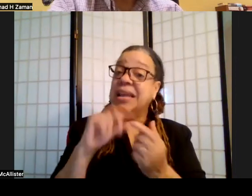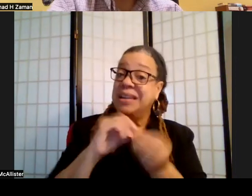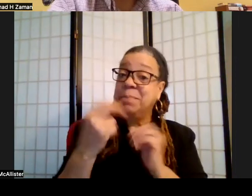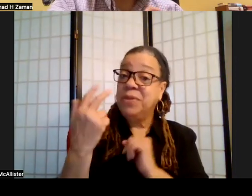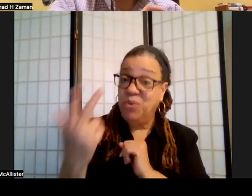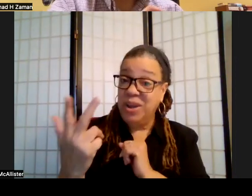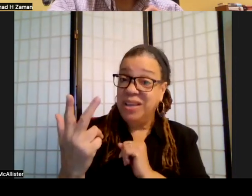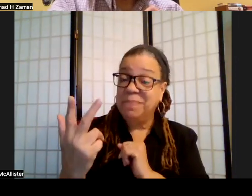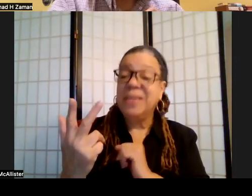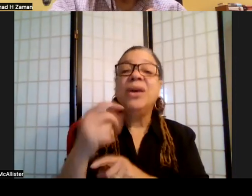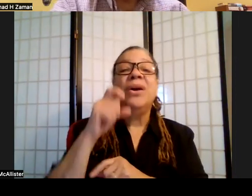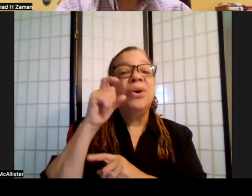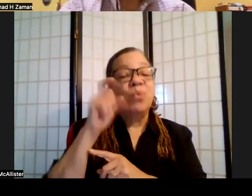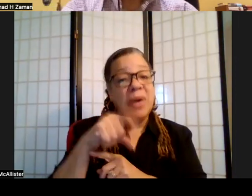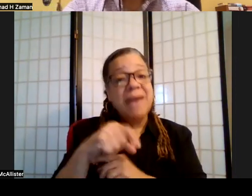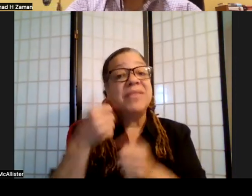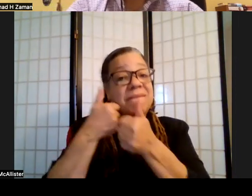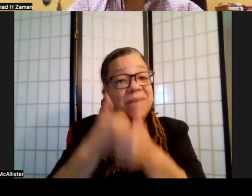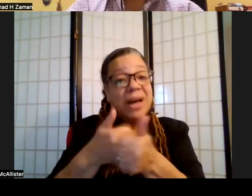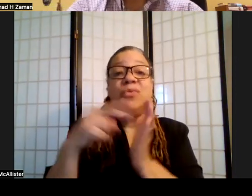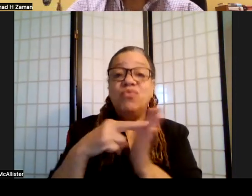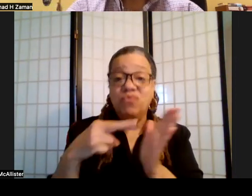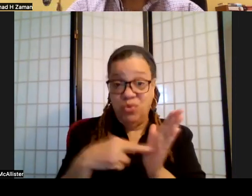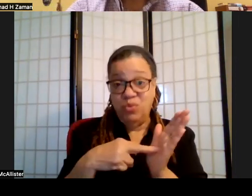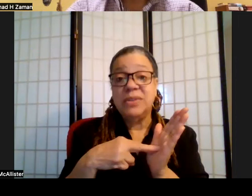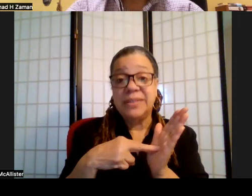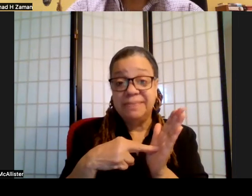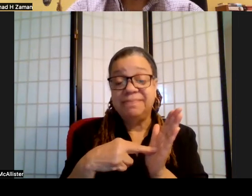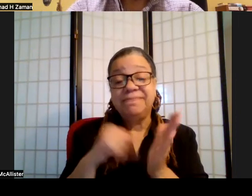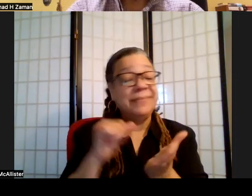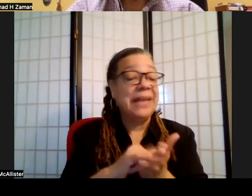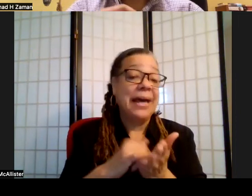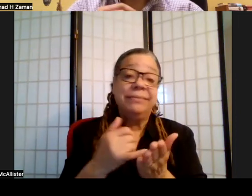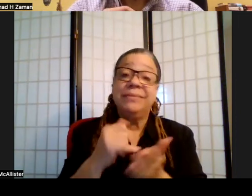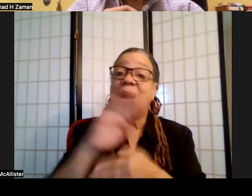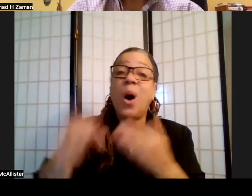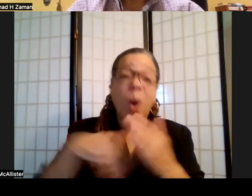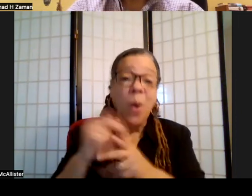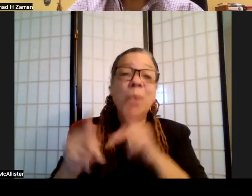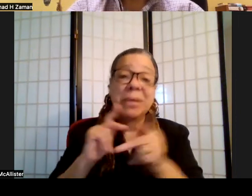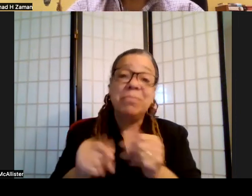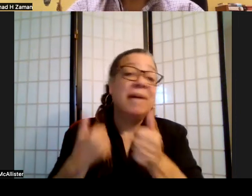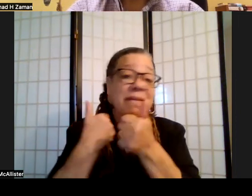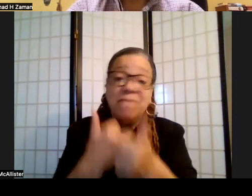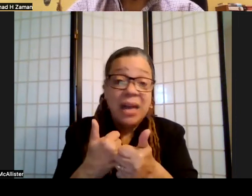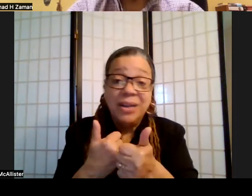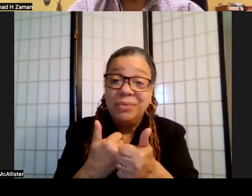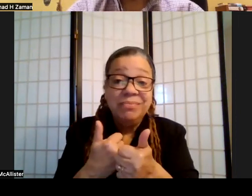we have to play by rules that apply to everyone, so not, sort of, put the burden